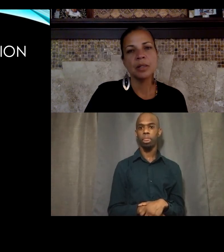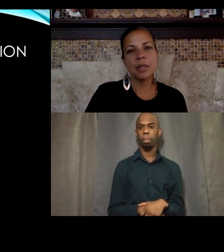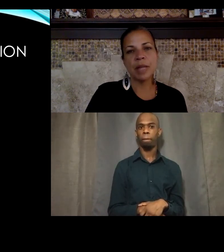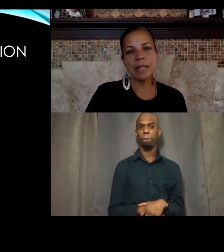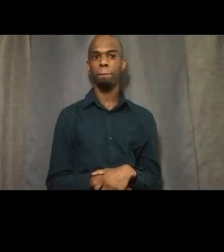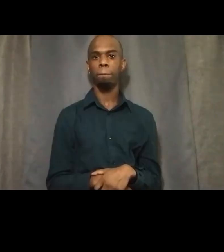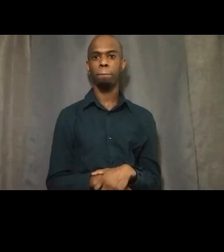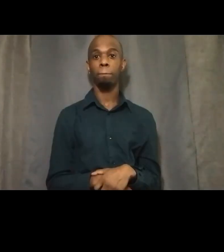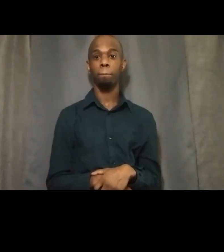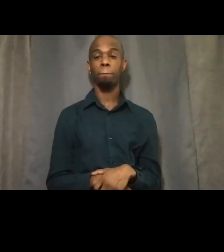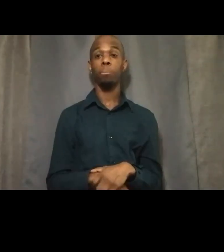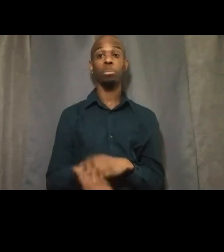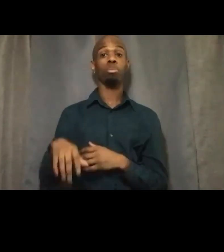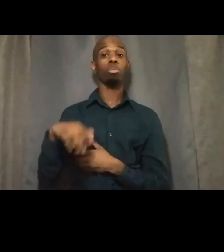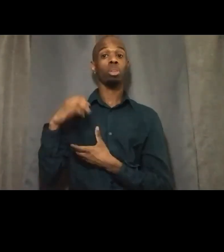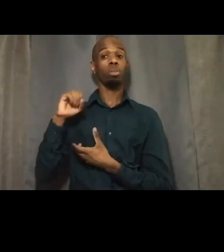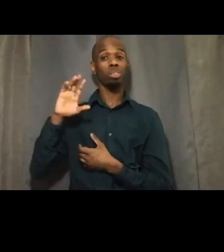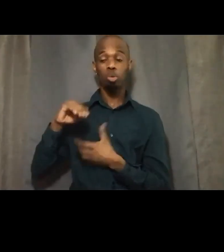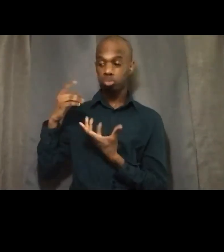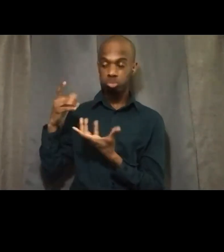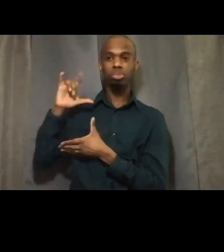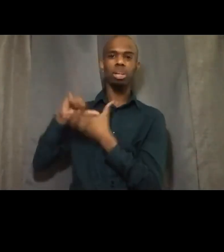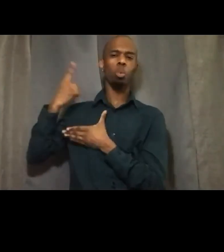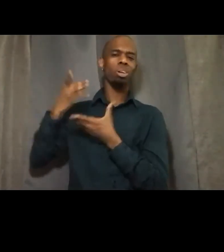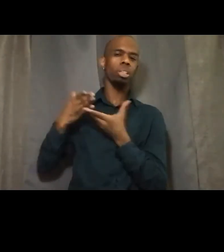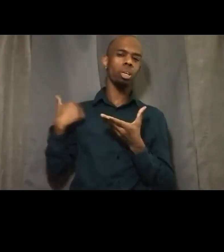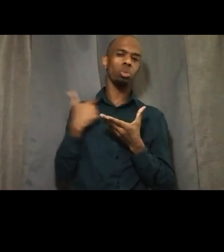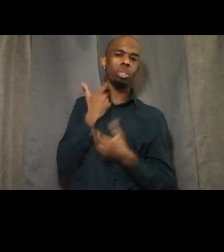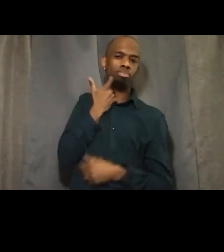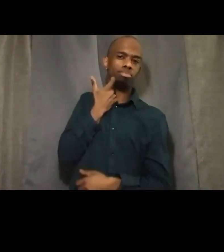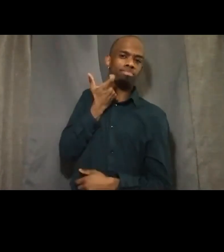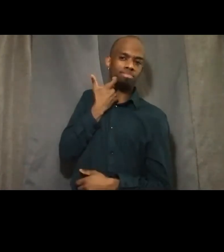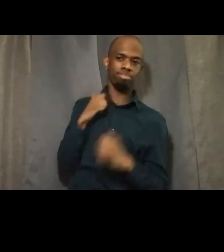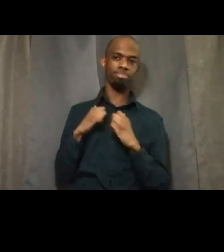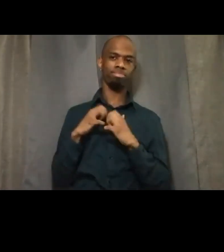So that's one of the things that we launched for survival pending revolution,